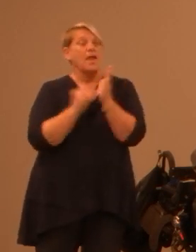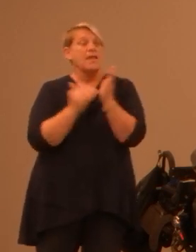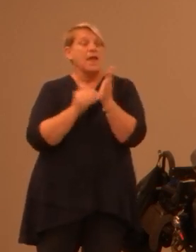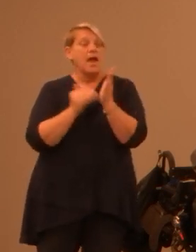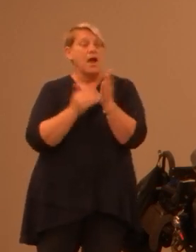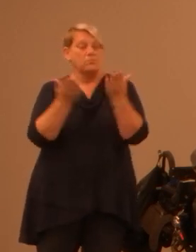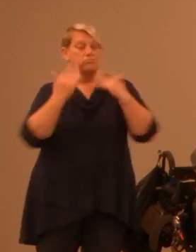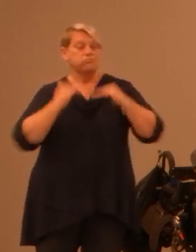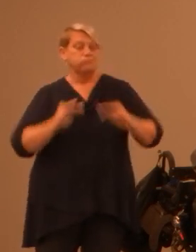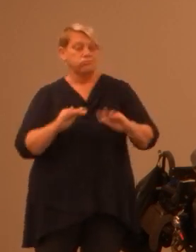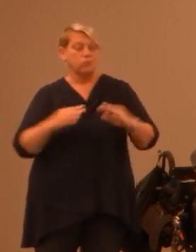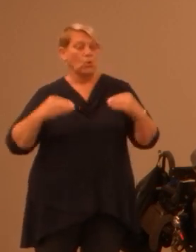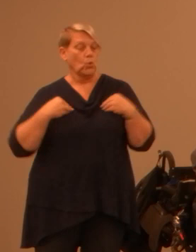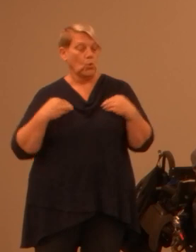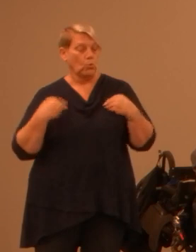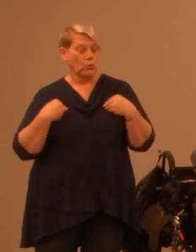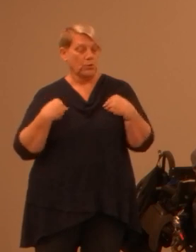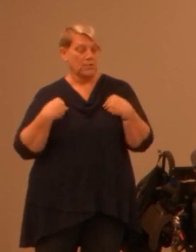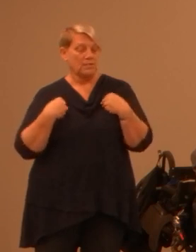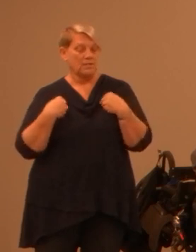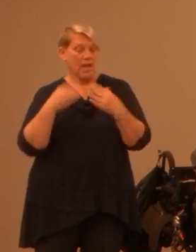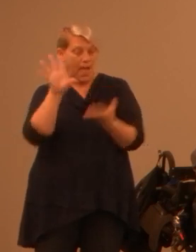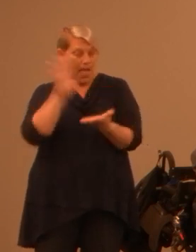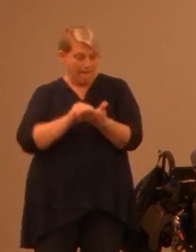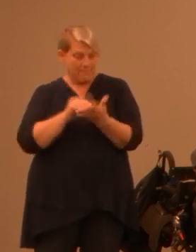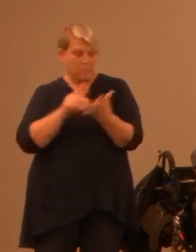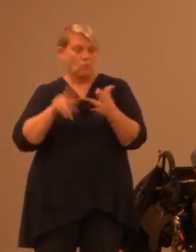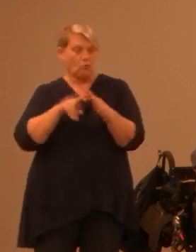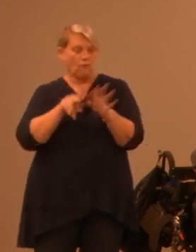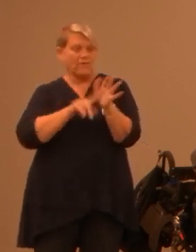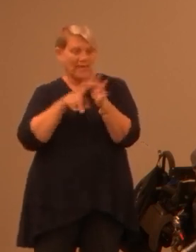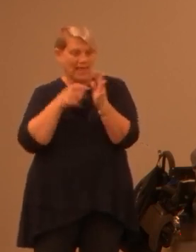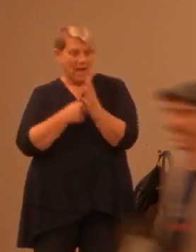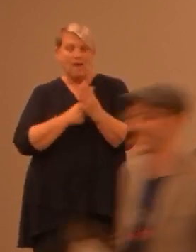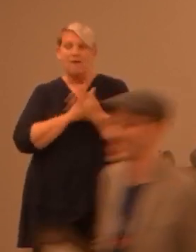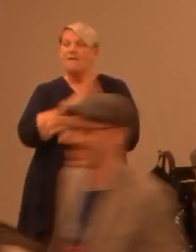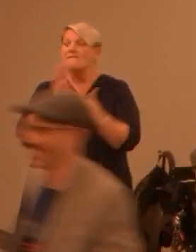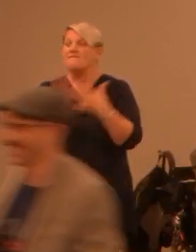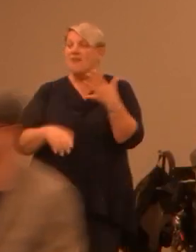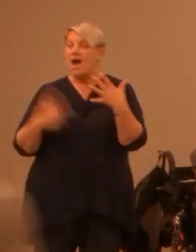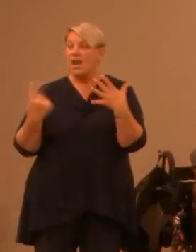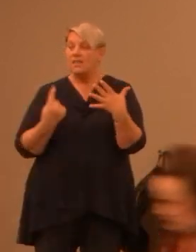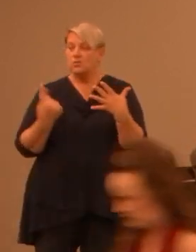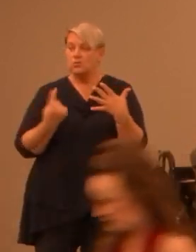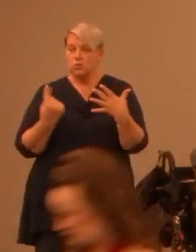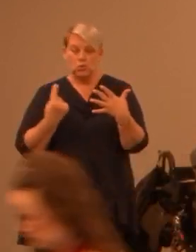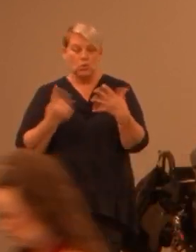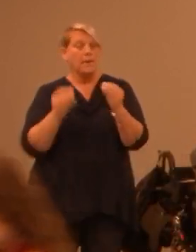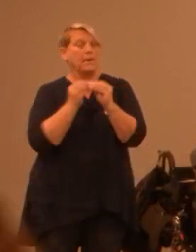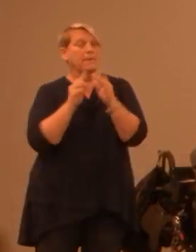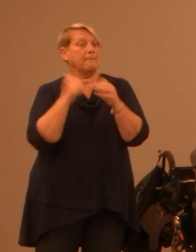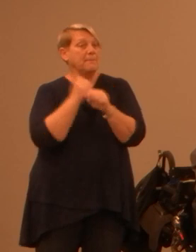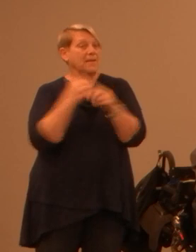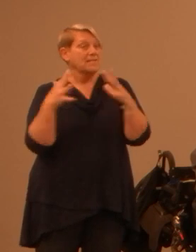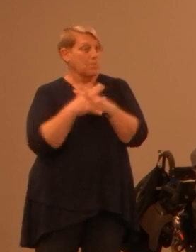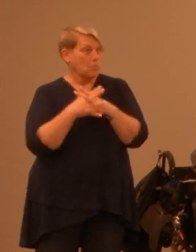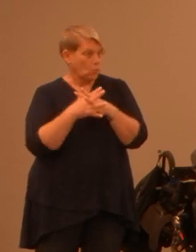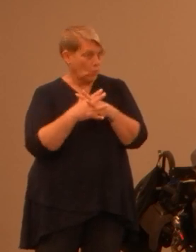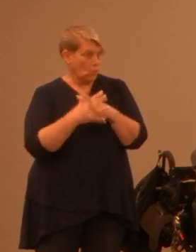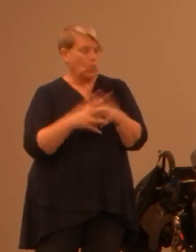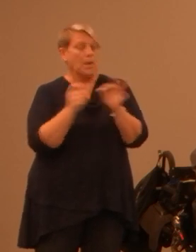the Corporate App of the Year and the finalists are: Big W, Bendigo Bank,